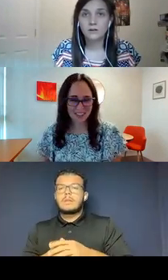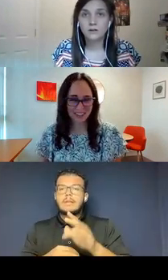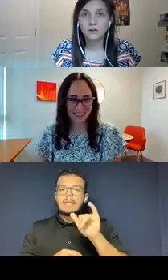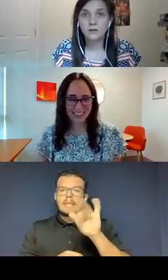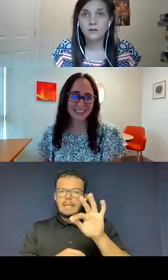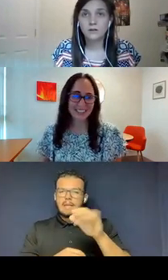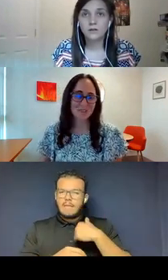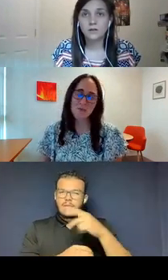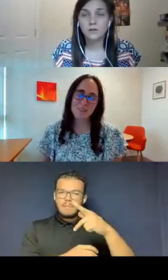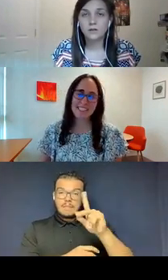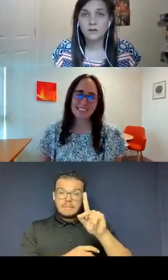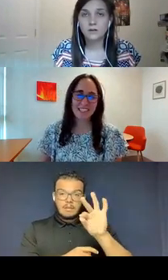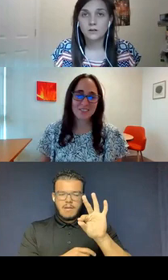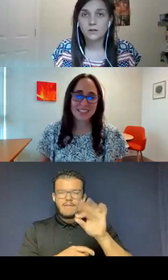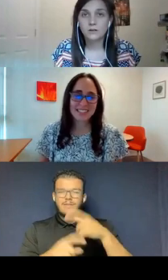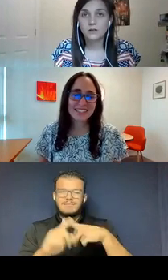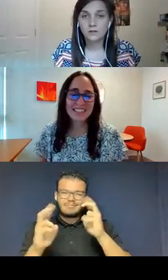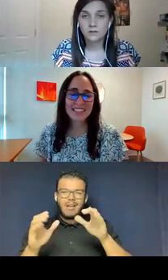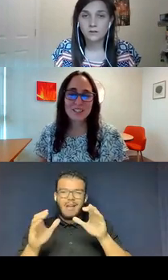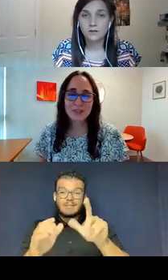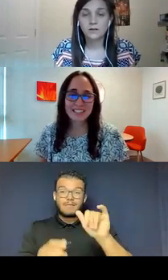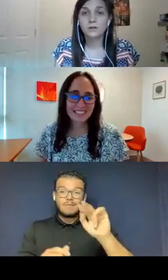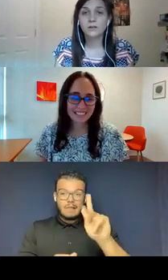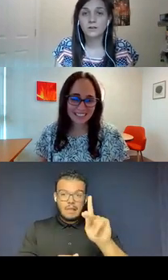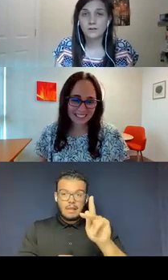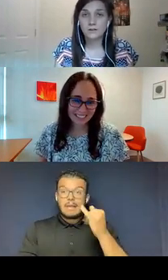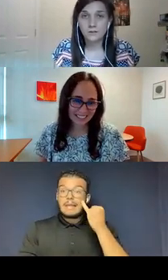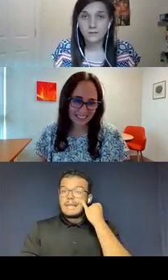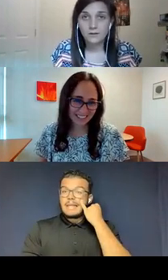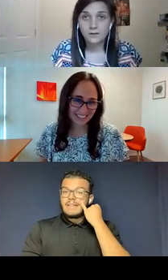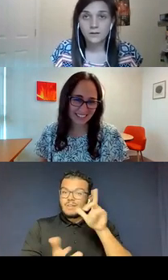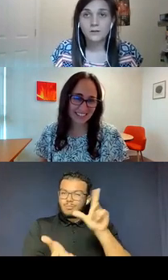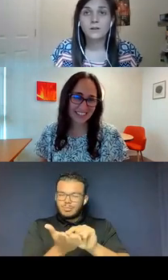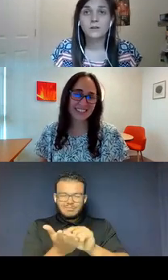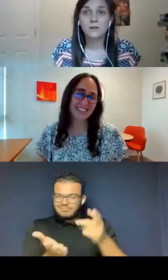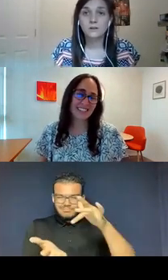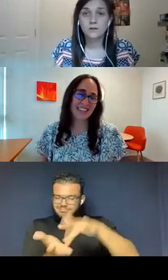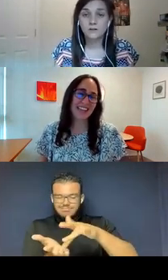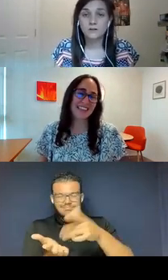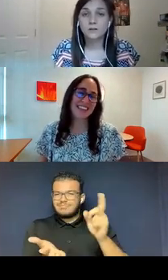it's an active link. It won't really click if it's printed.